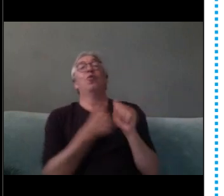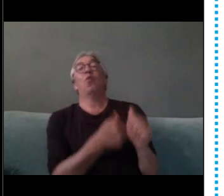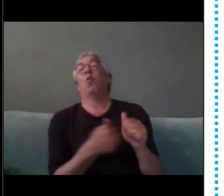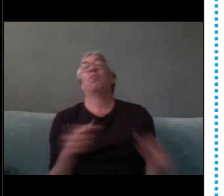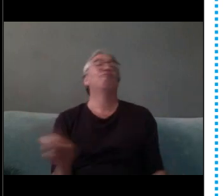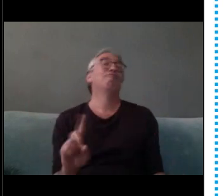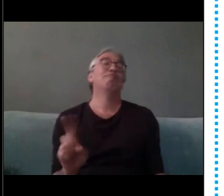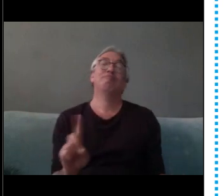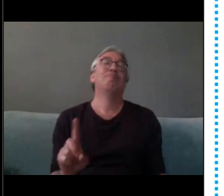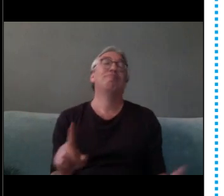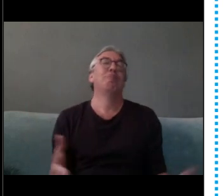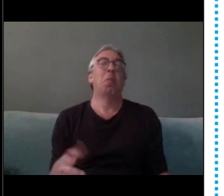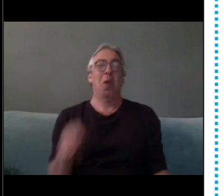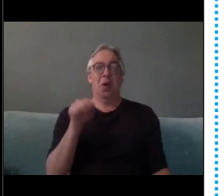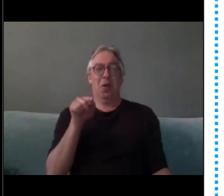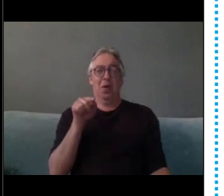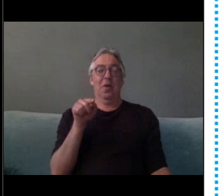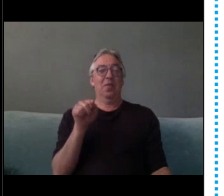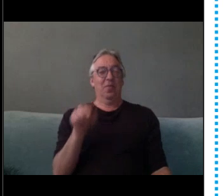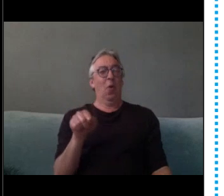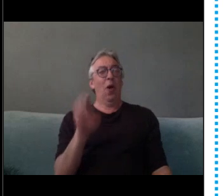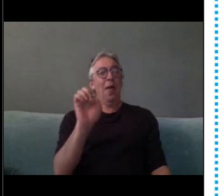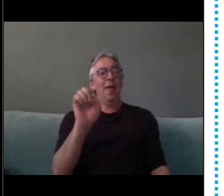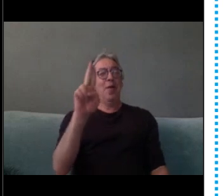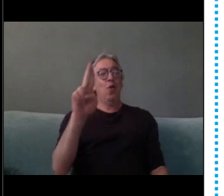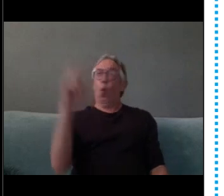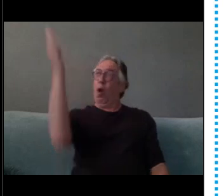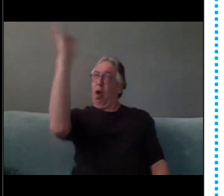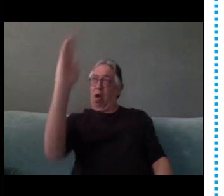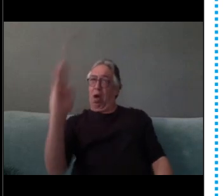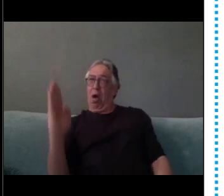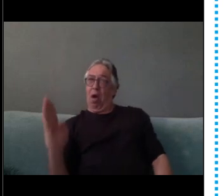that they have neighbouring countries which are bordering the EU so to say.